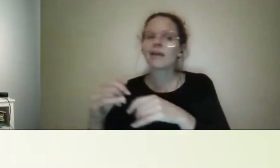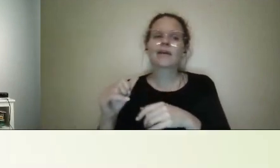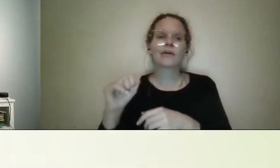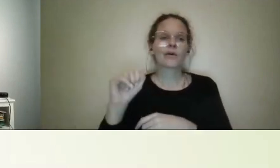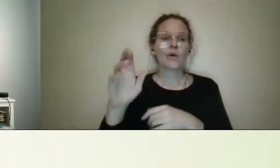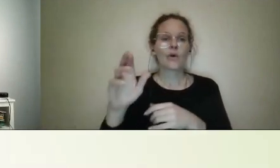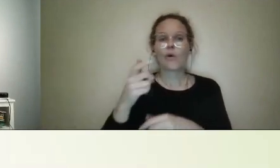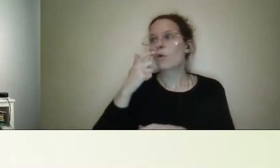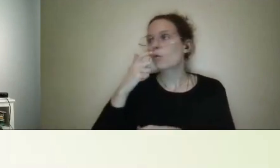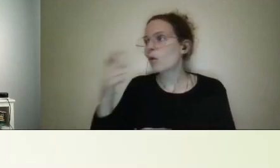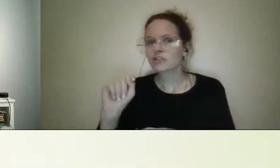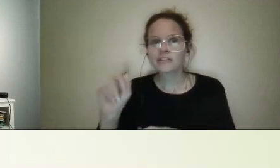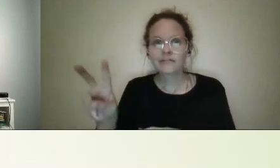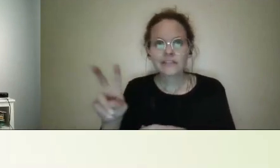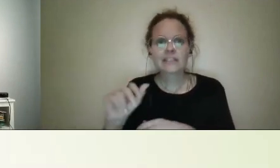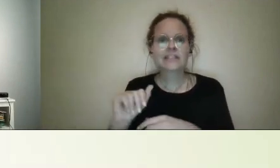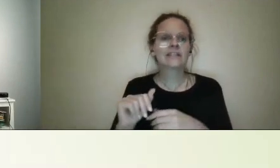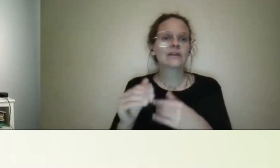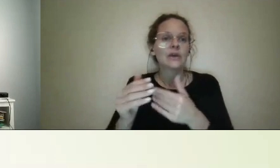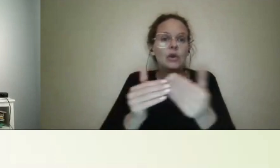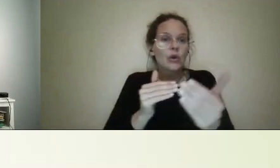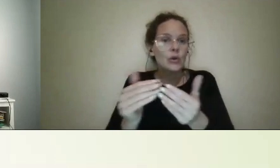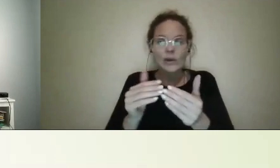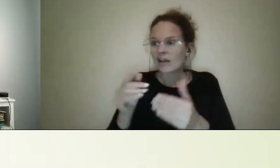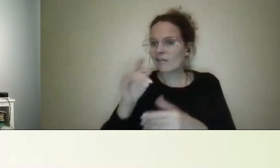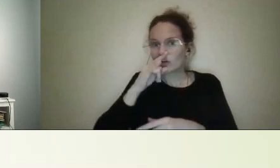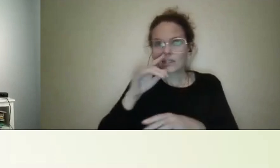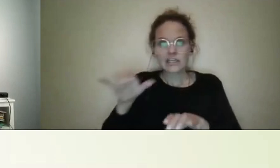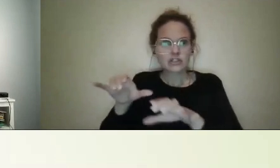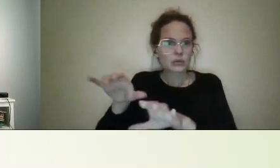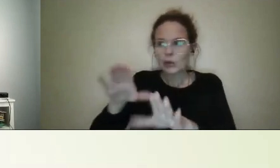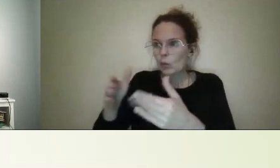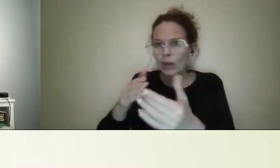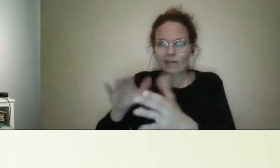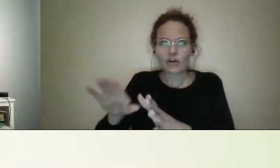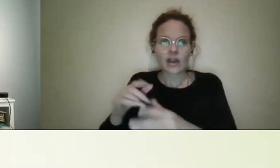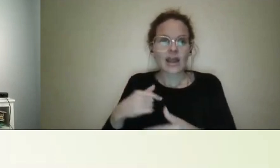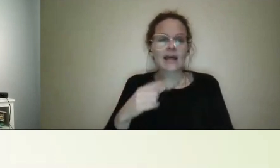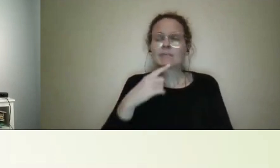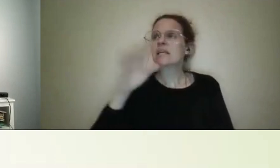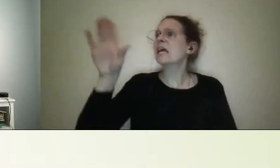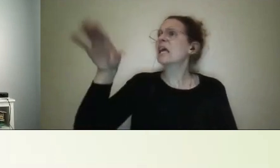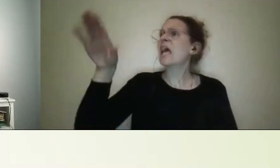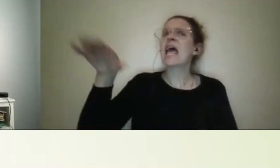watching TV or whatever it is that they're doing, and I'm saying "hey, dinner in five